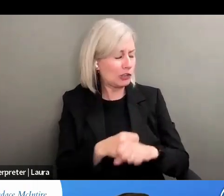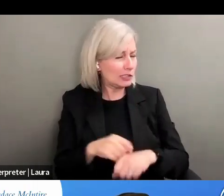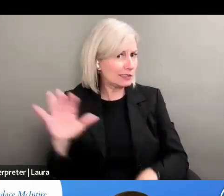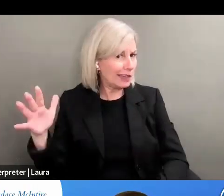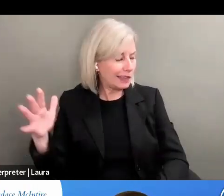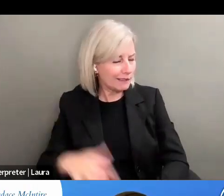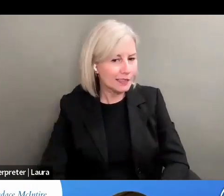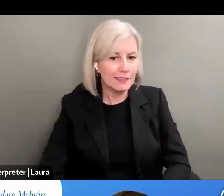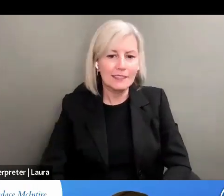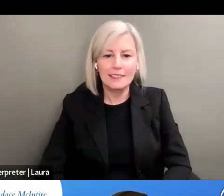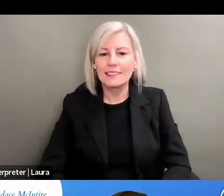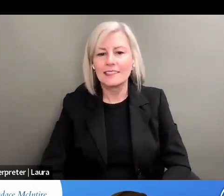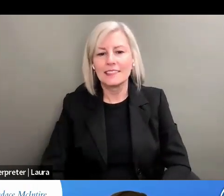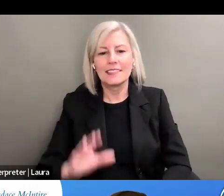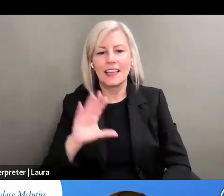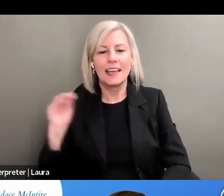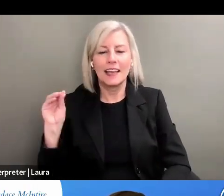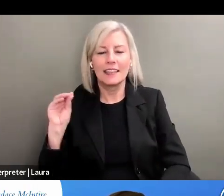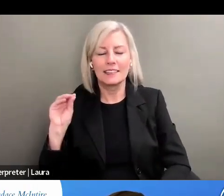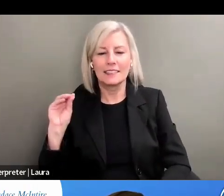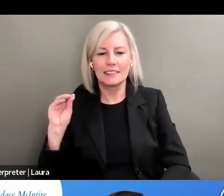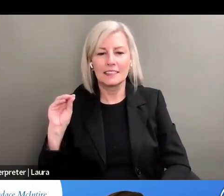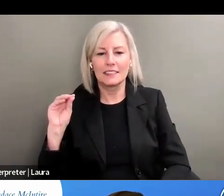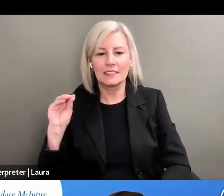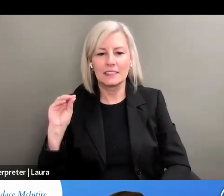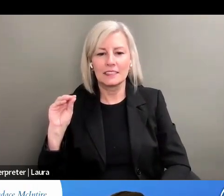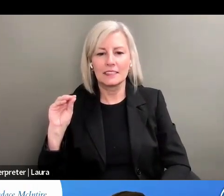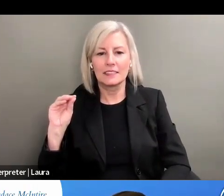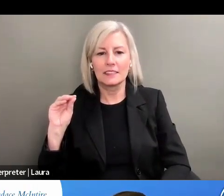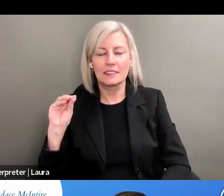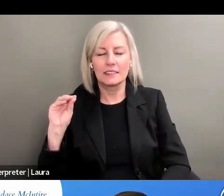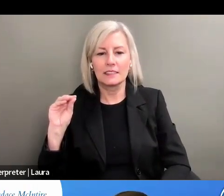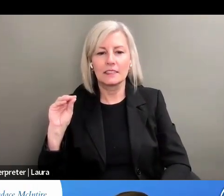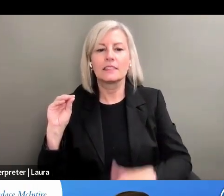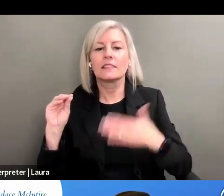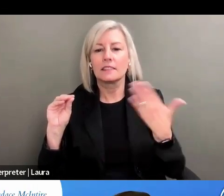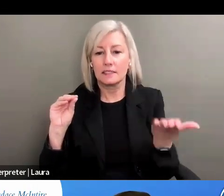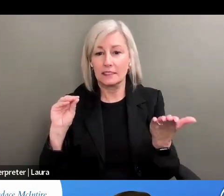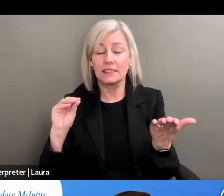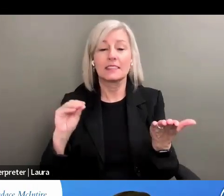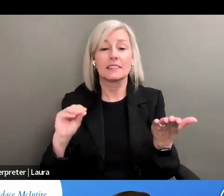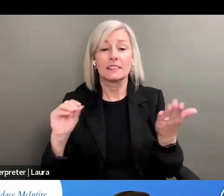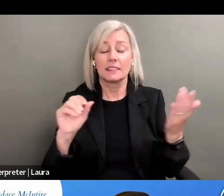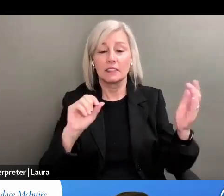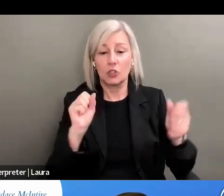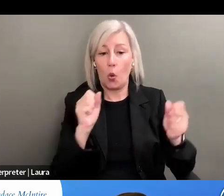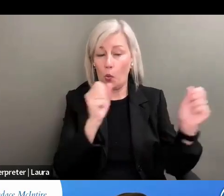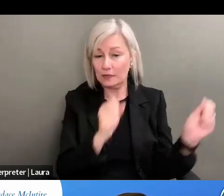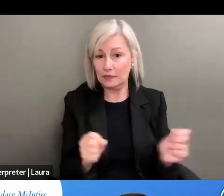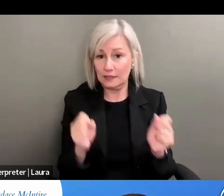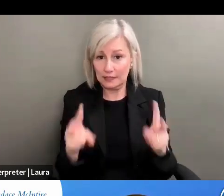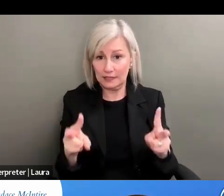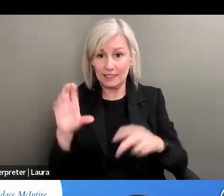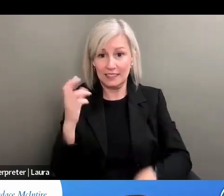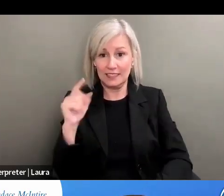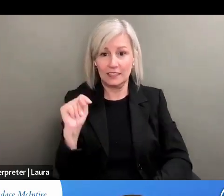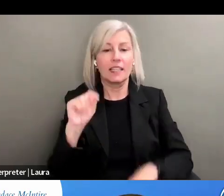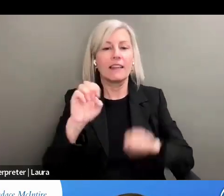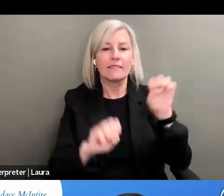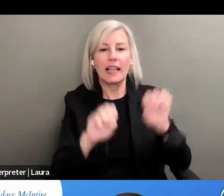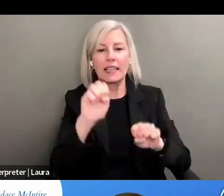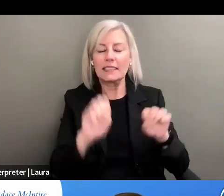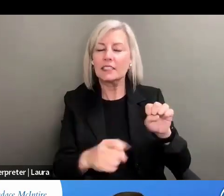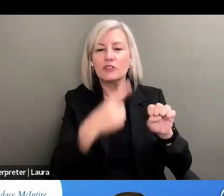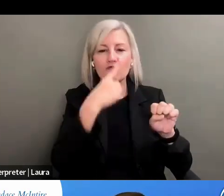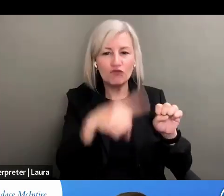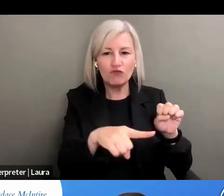And we are going to throw in the chat the evaluation if you could give us your